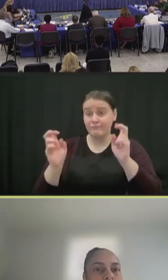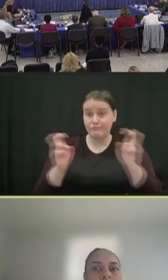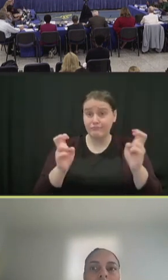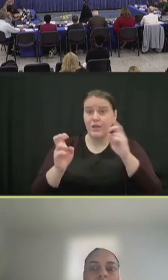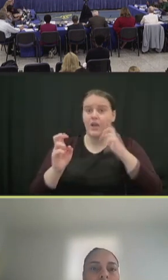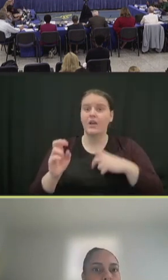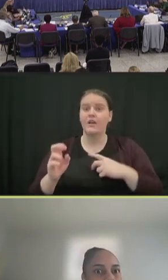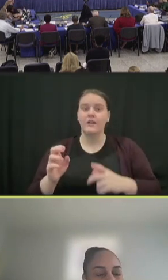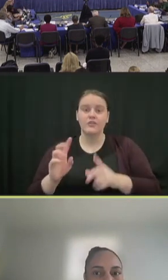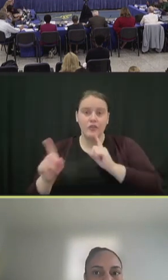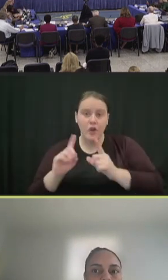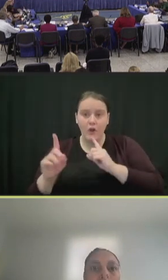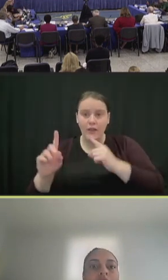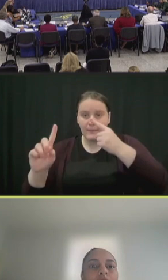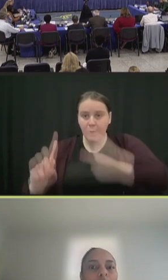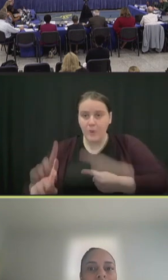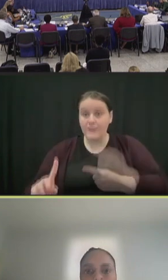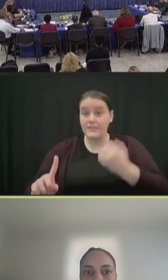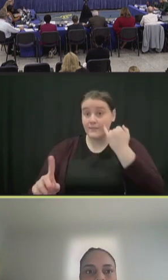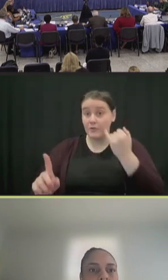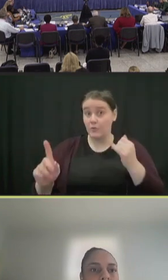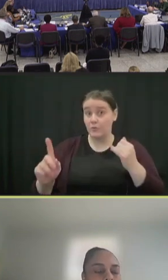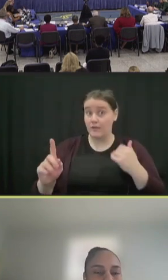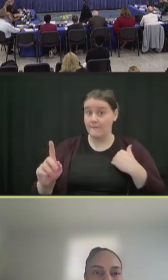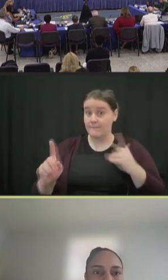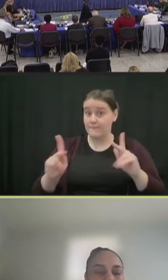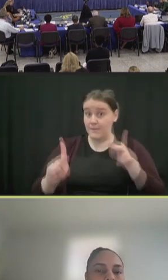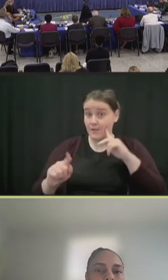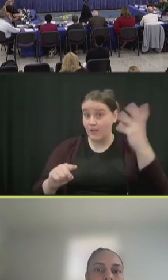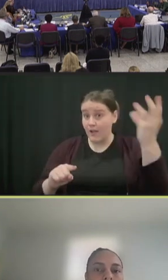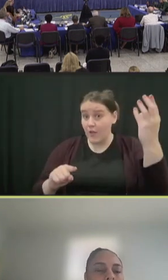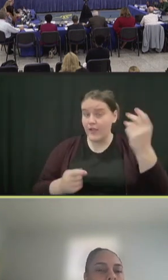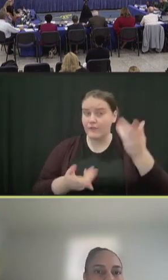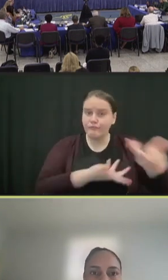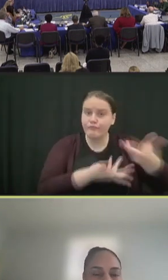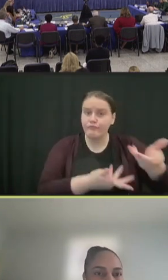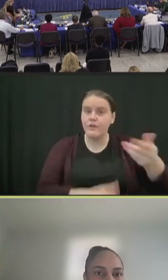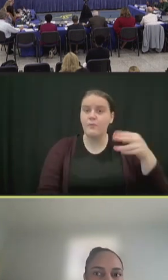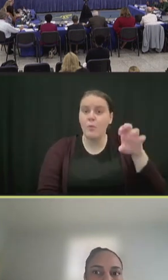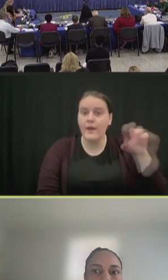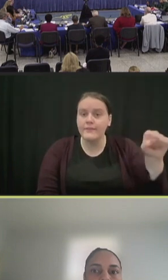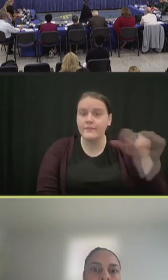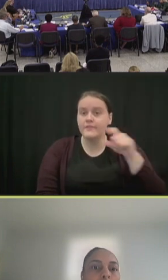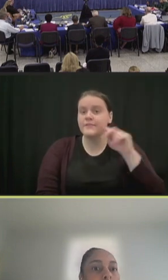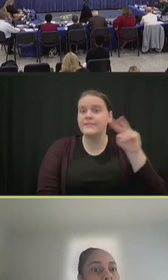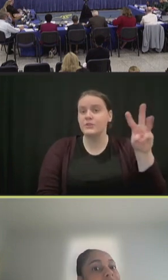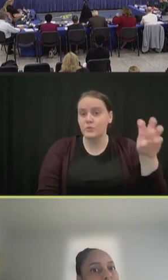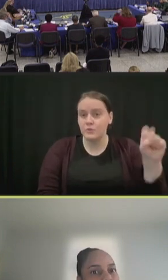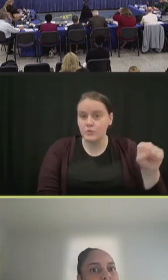there, you know, engaging with the press, engaging in any sort of a public way, arming them with